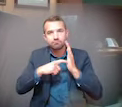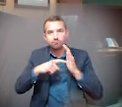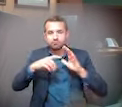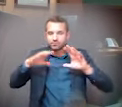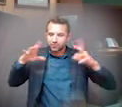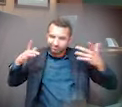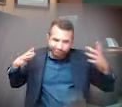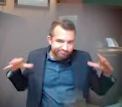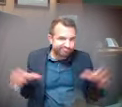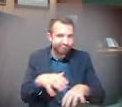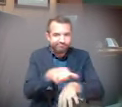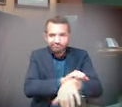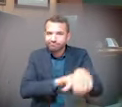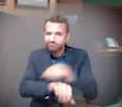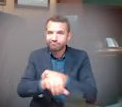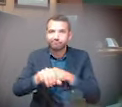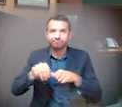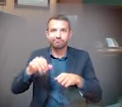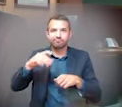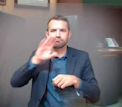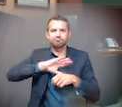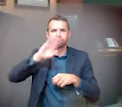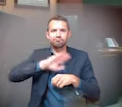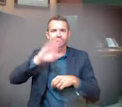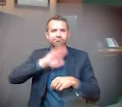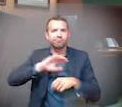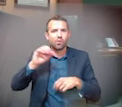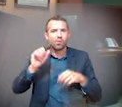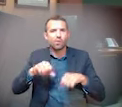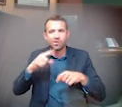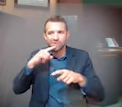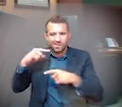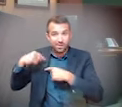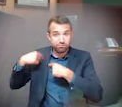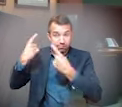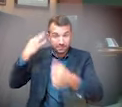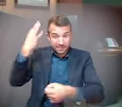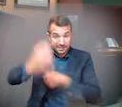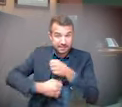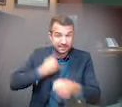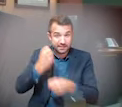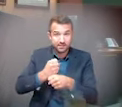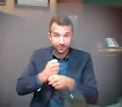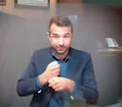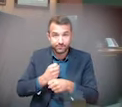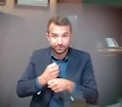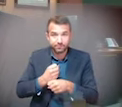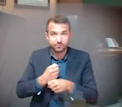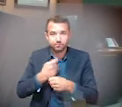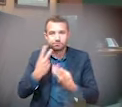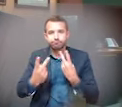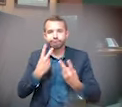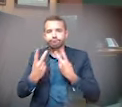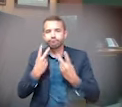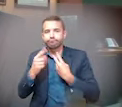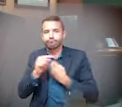And that is what is somewhat frustrating is that, over the years, what has happened